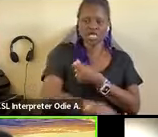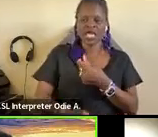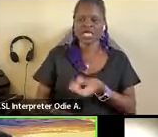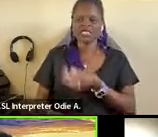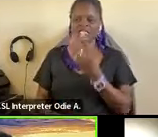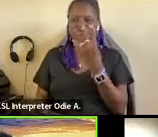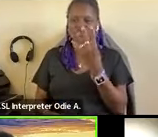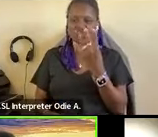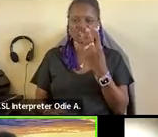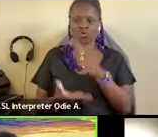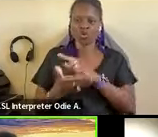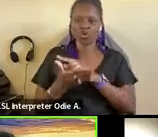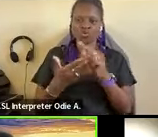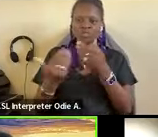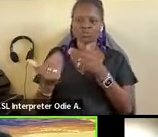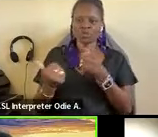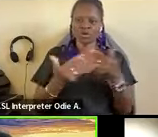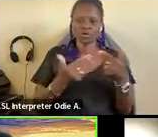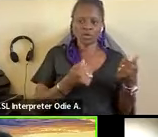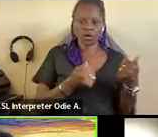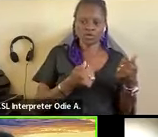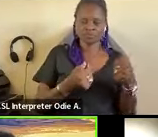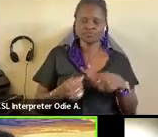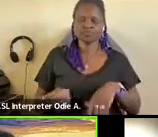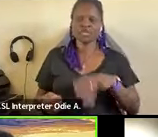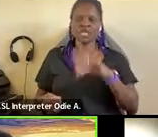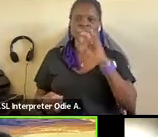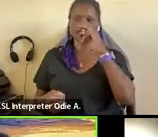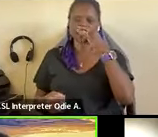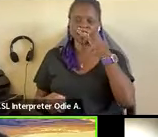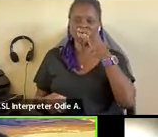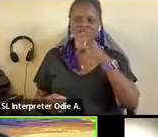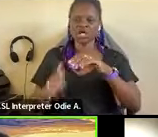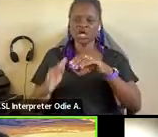Kids under five years of age have had a five times higher rate of hospitalization